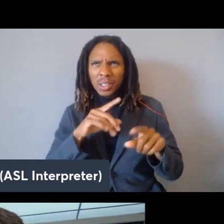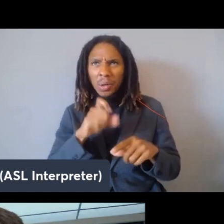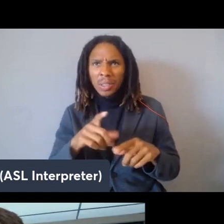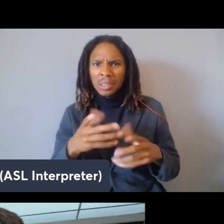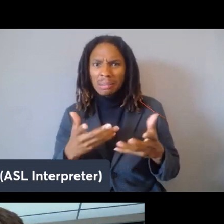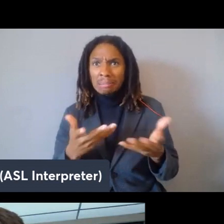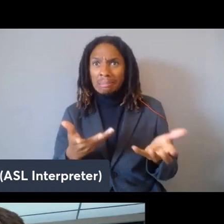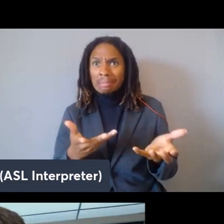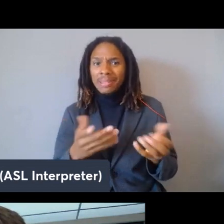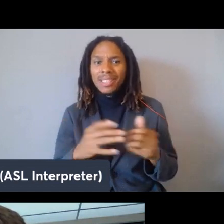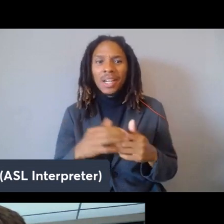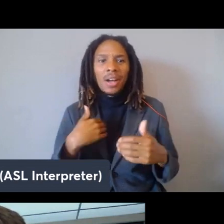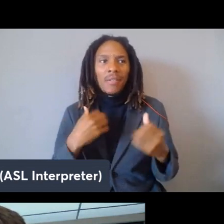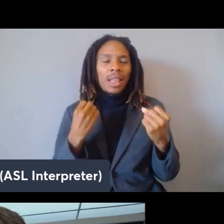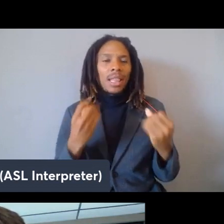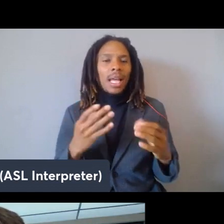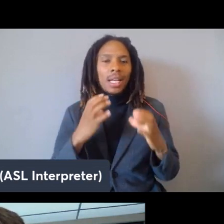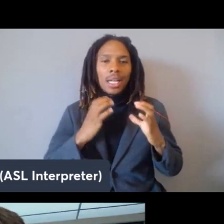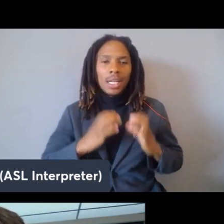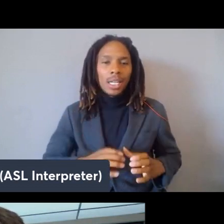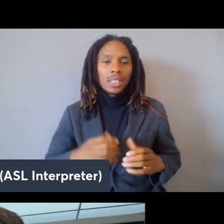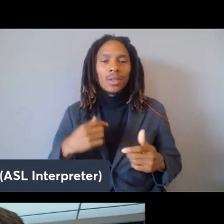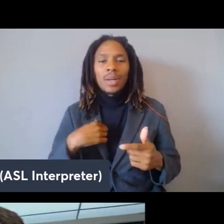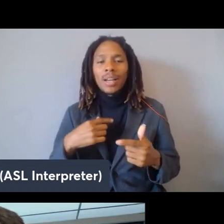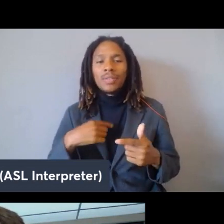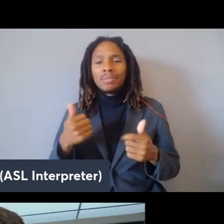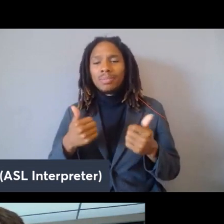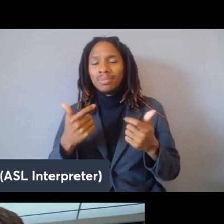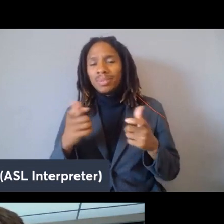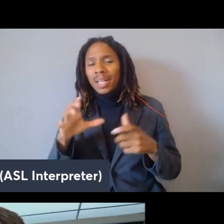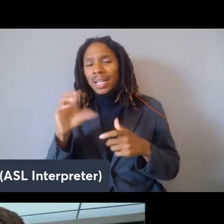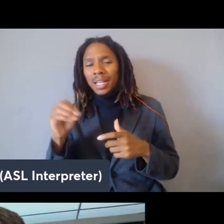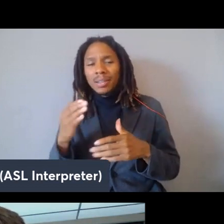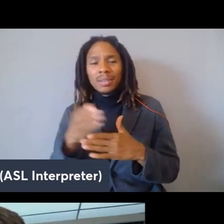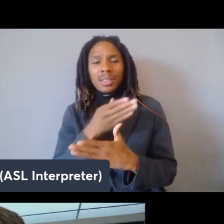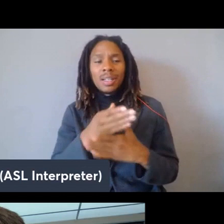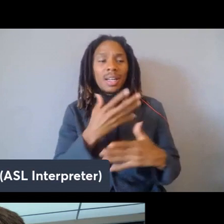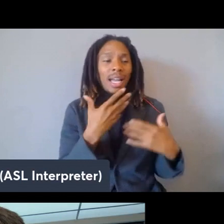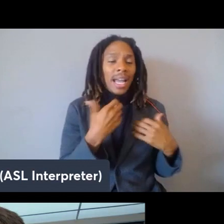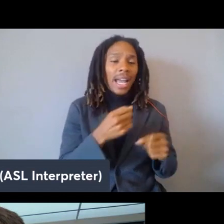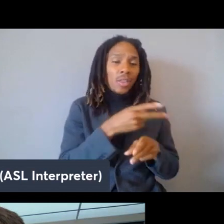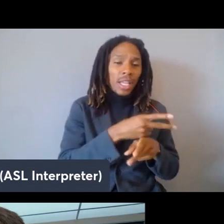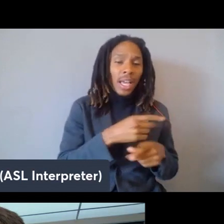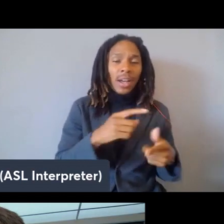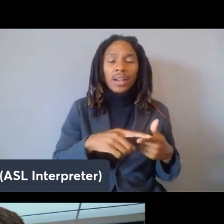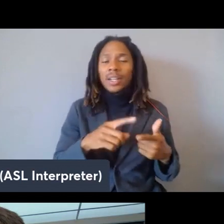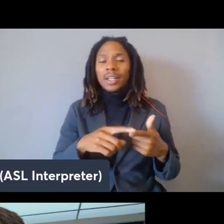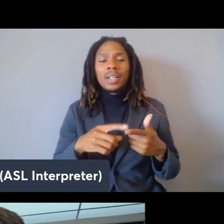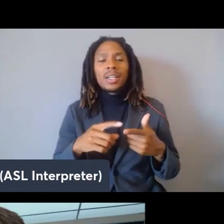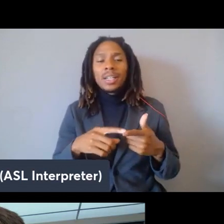But yeah, we have a lot of customers. We have enterprise customers ranging from healthcare industry to automotive industry.